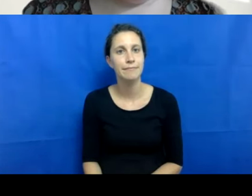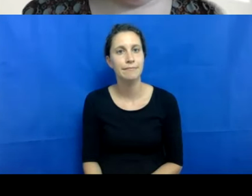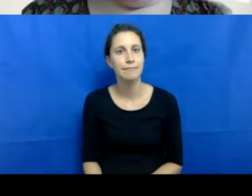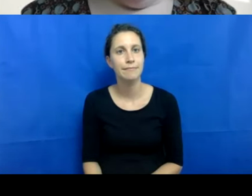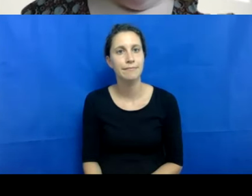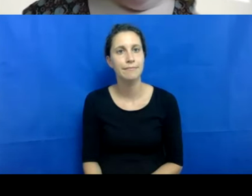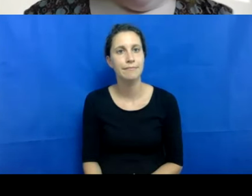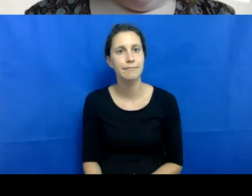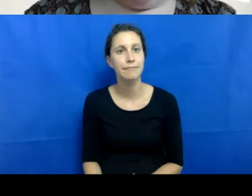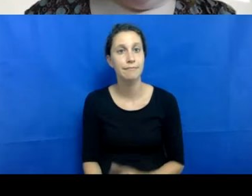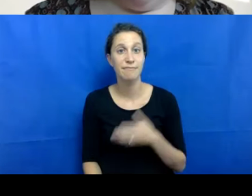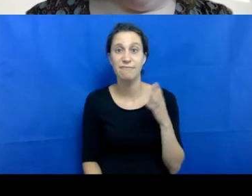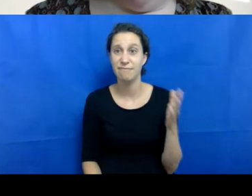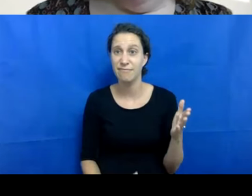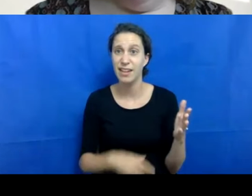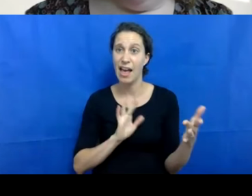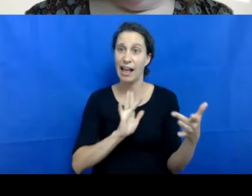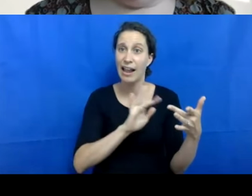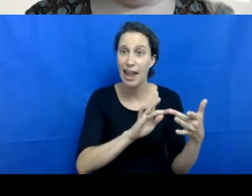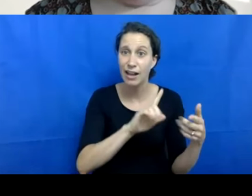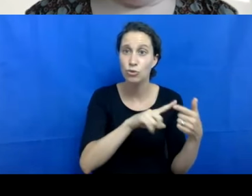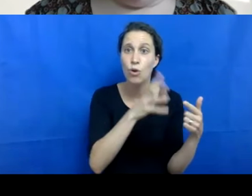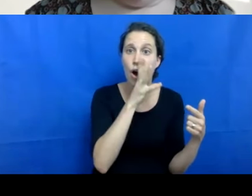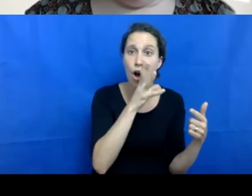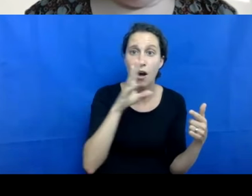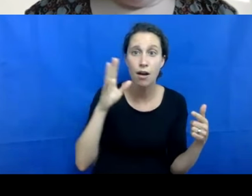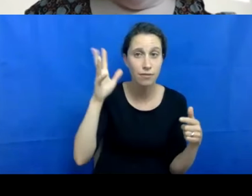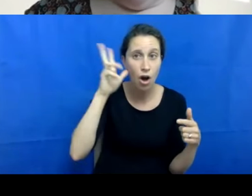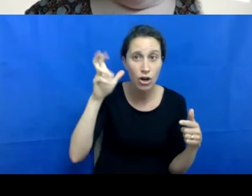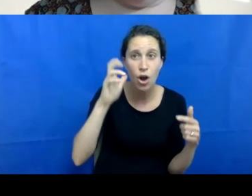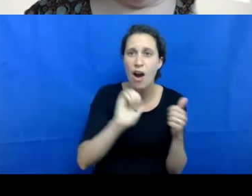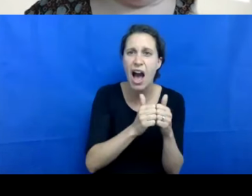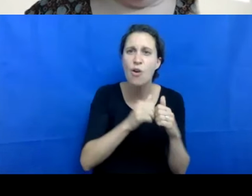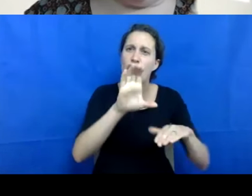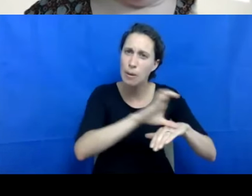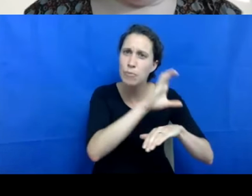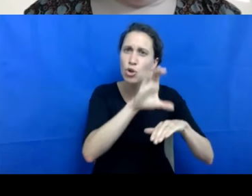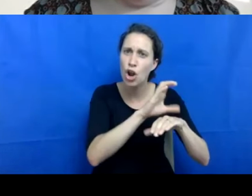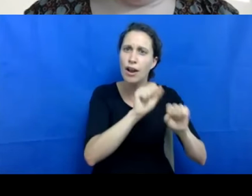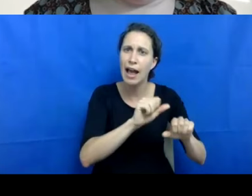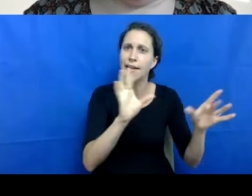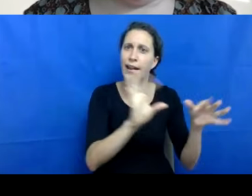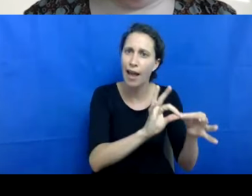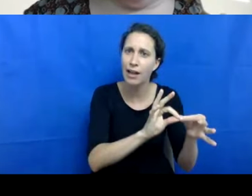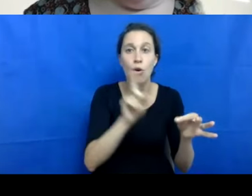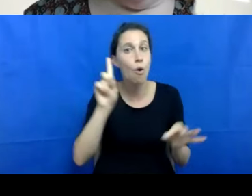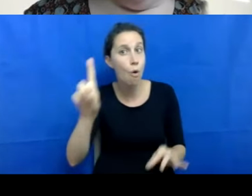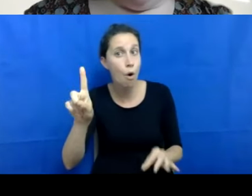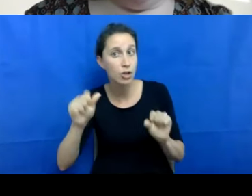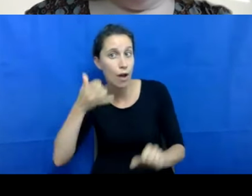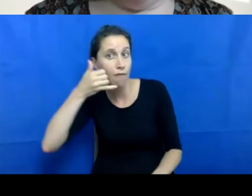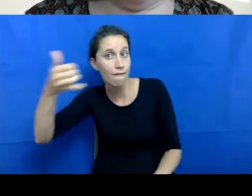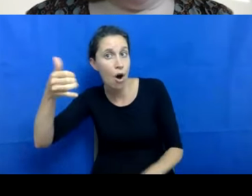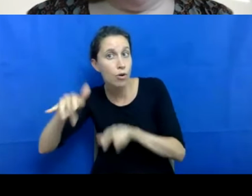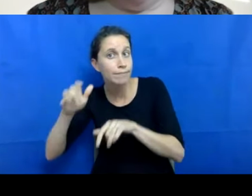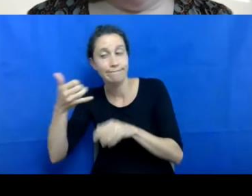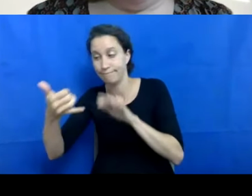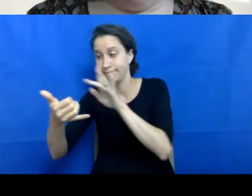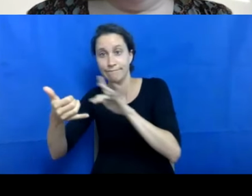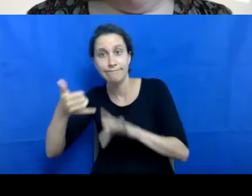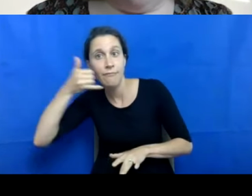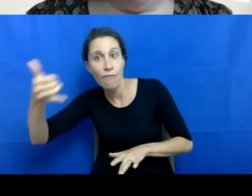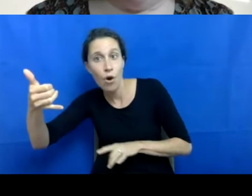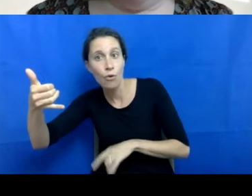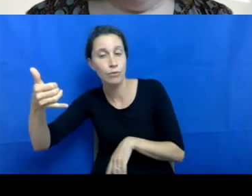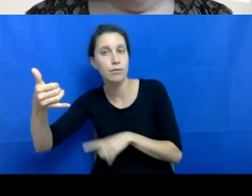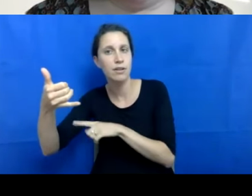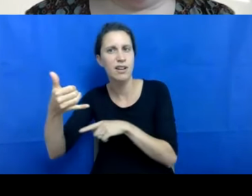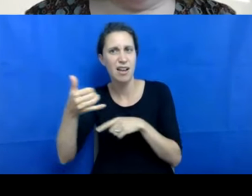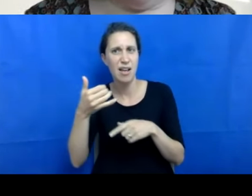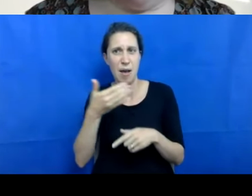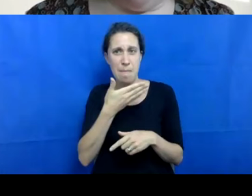You can connect to audio using your computer or by dialing in from your phone. We encourage you to wear a head set for the best audio quality.